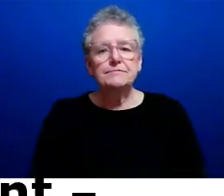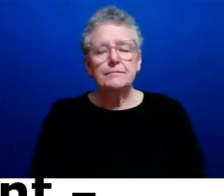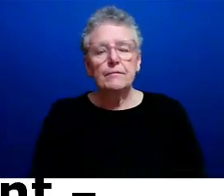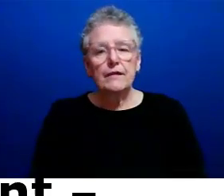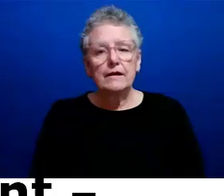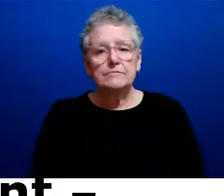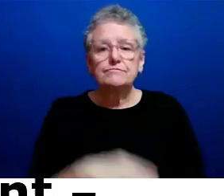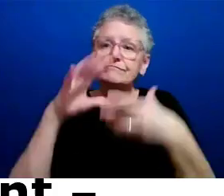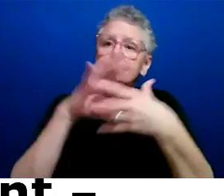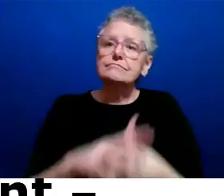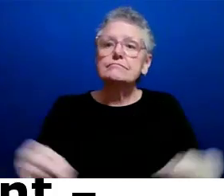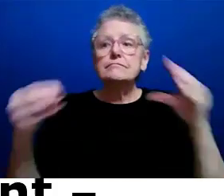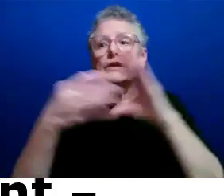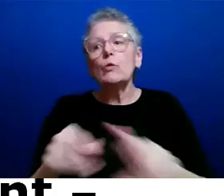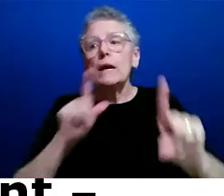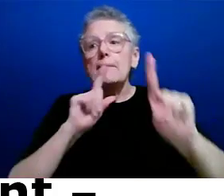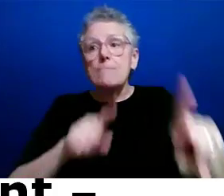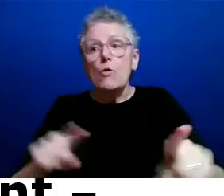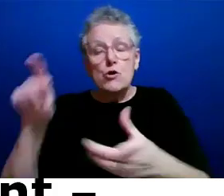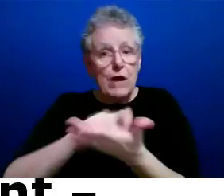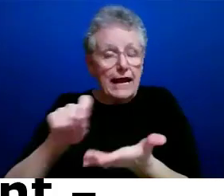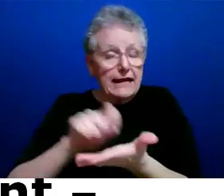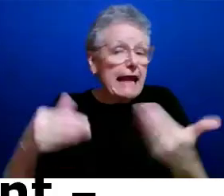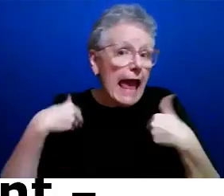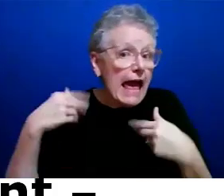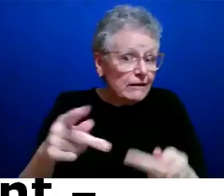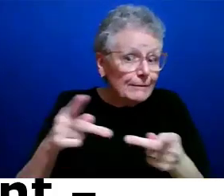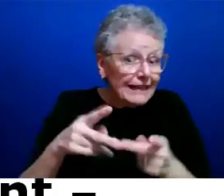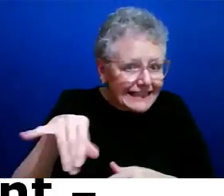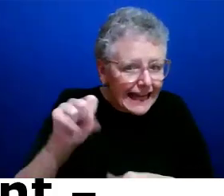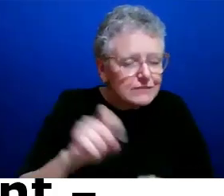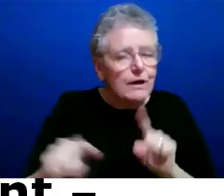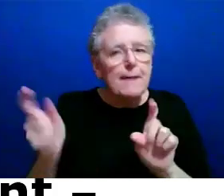Narrative report writing does have a place, but it makes a difference when it--